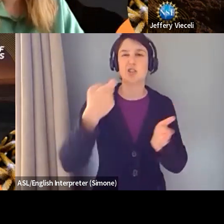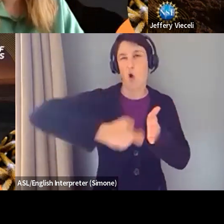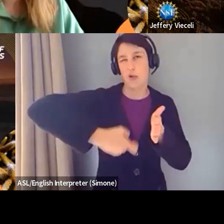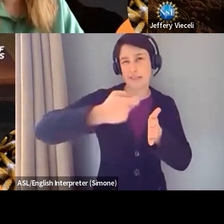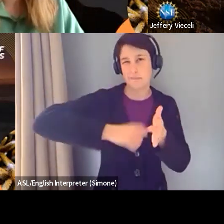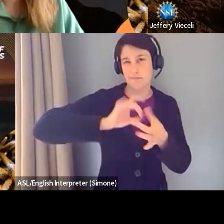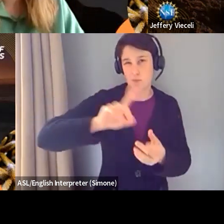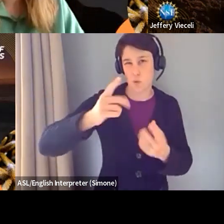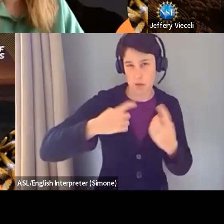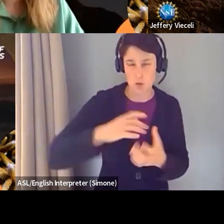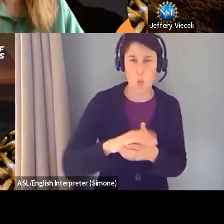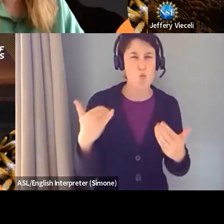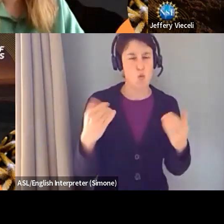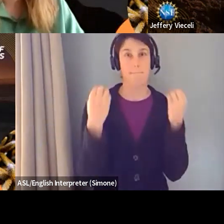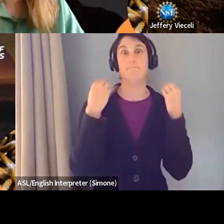We did get a lot of cost questions.